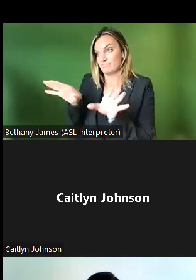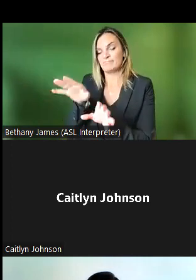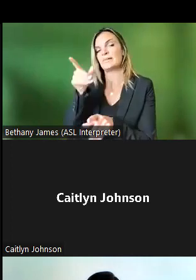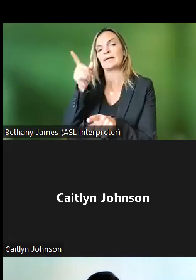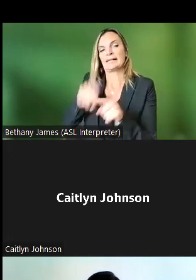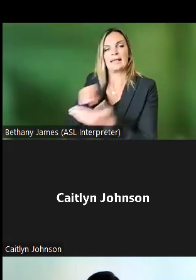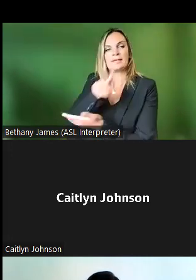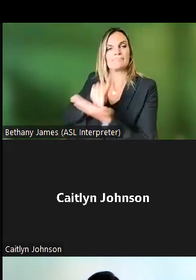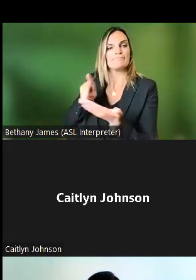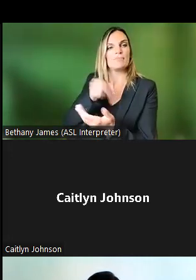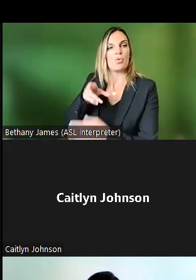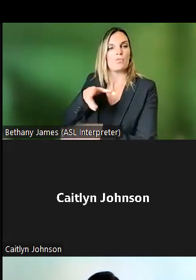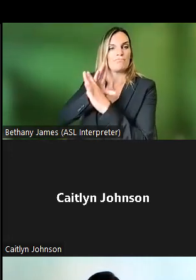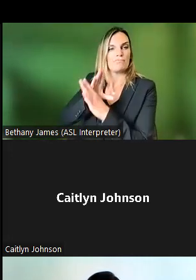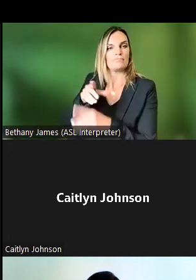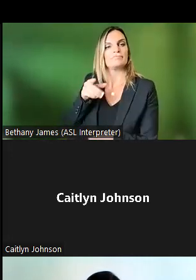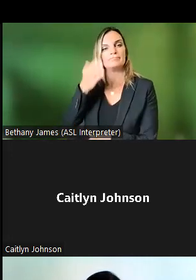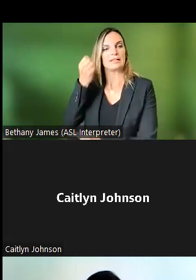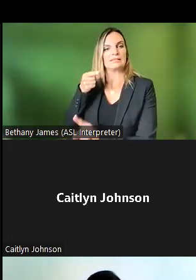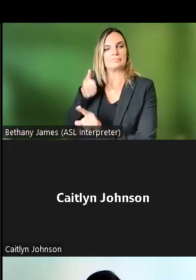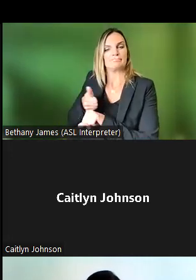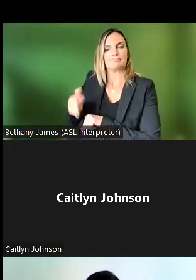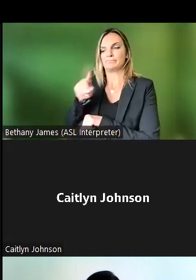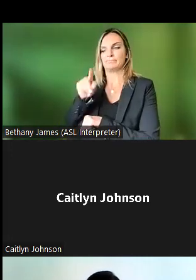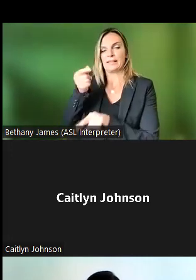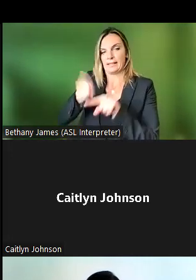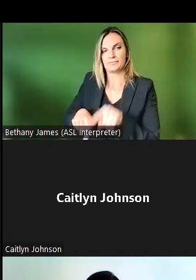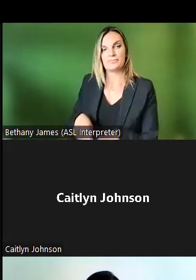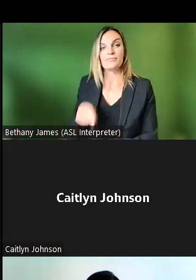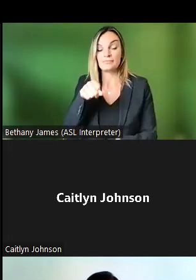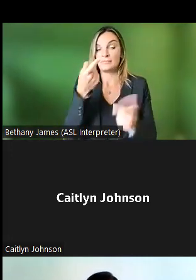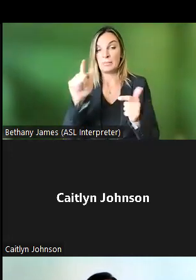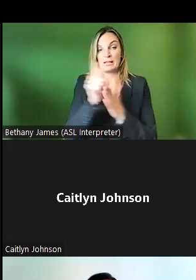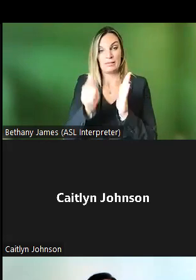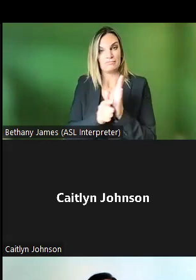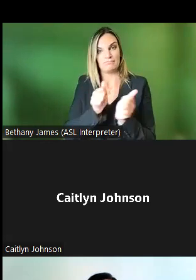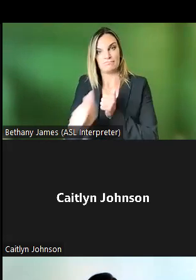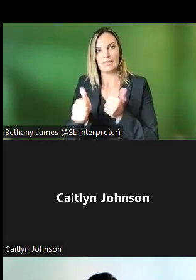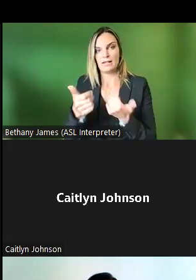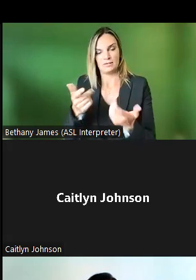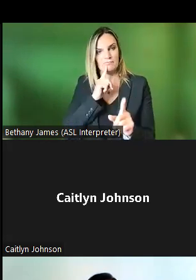Again, this was a major legislation that affected many people, but it really didn't cover all